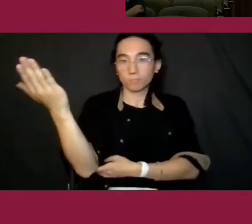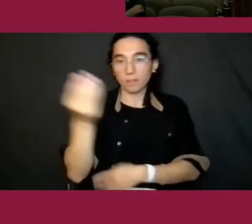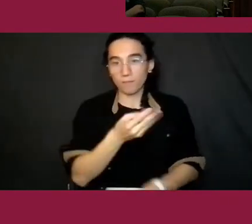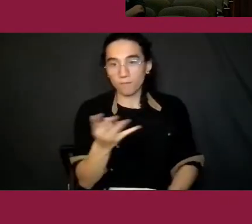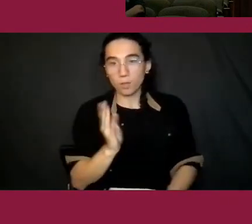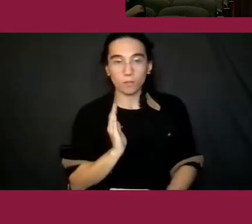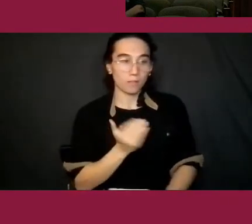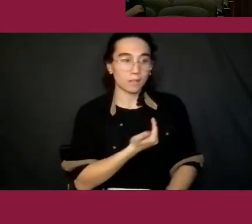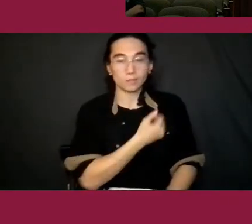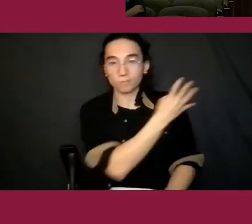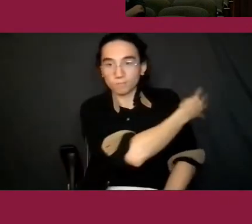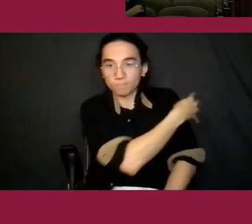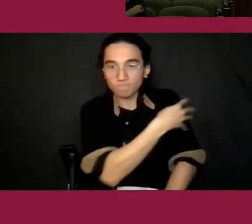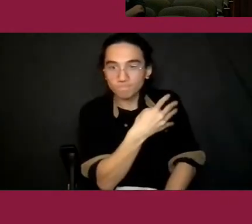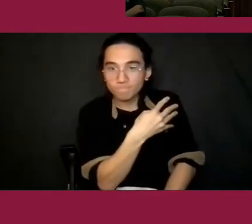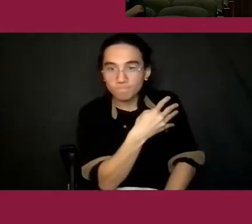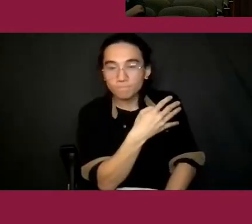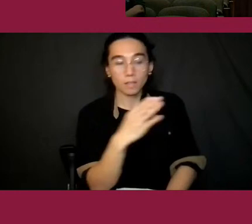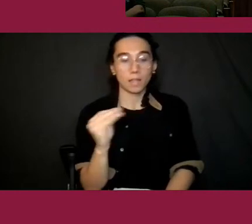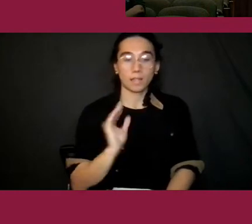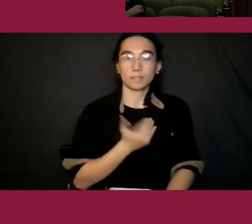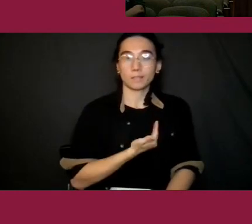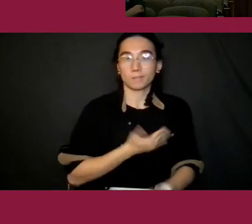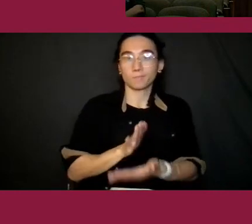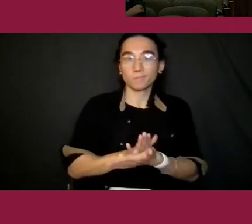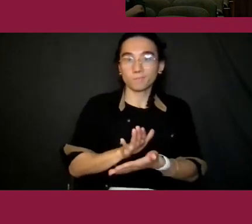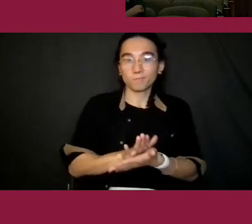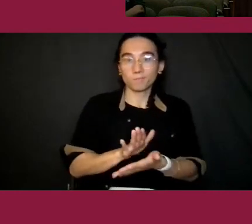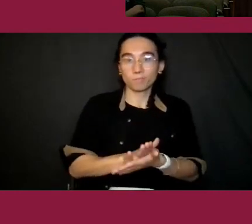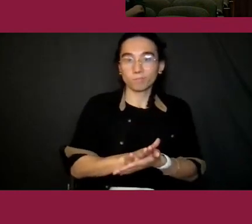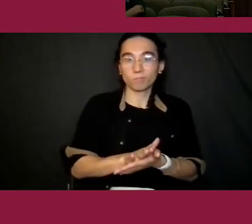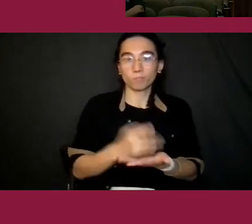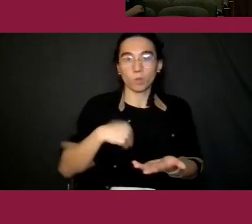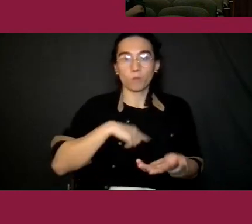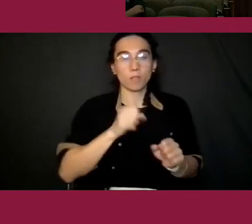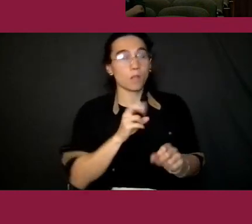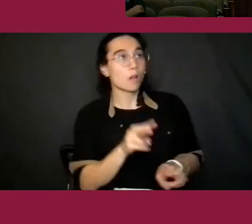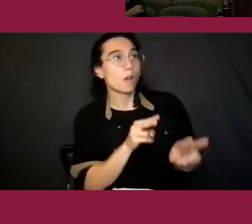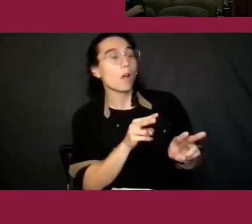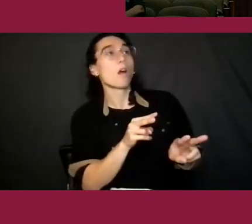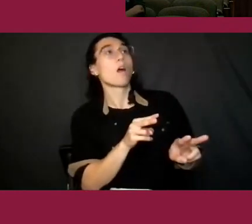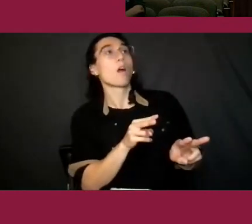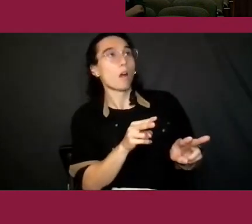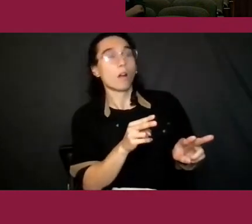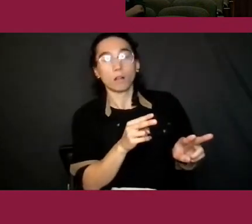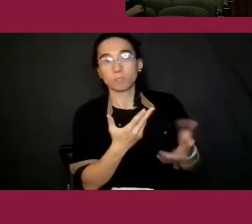and also toured our campus to see what it was like and what was AVC about mostly.